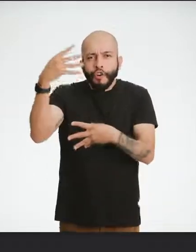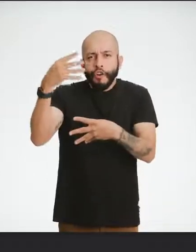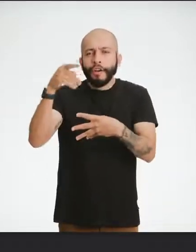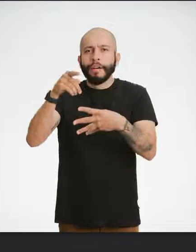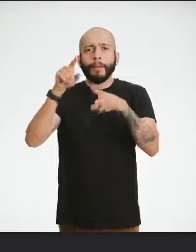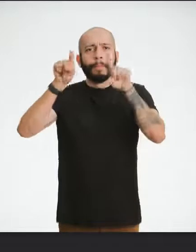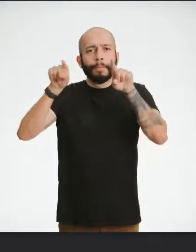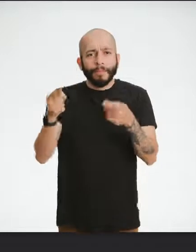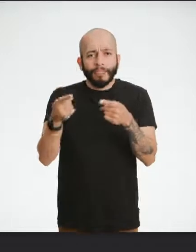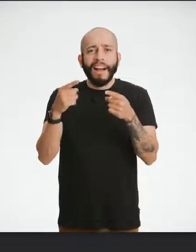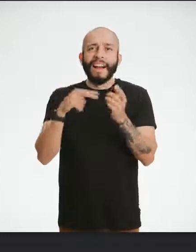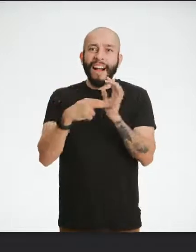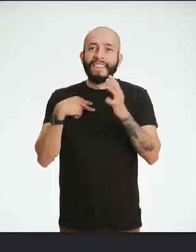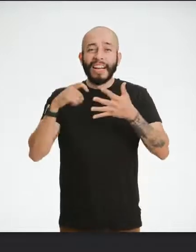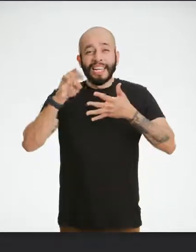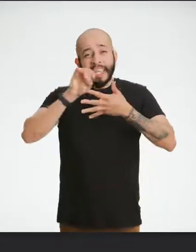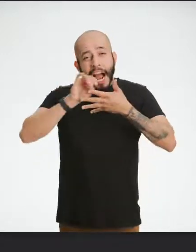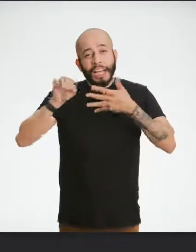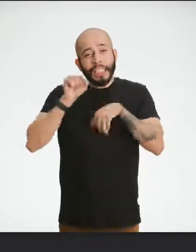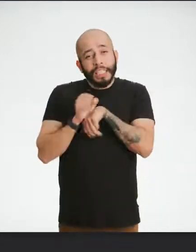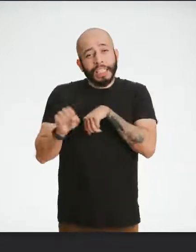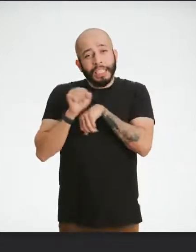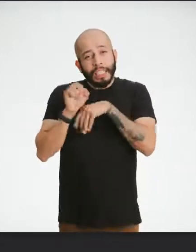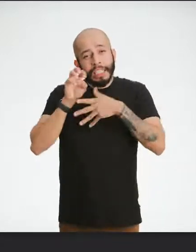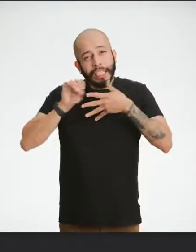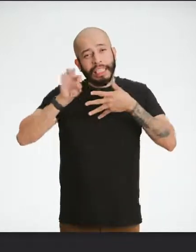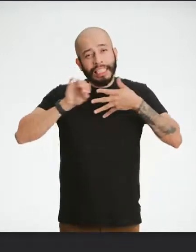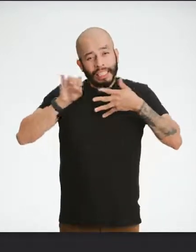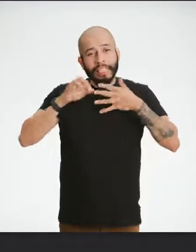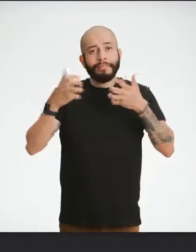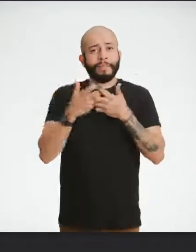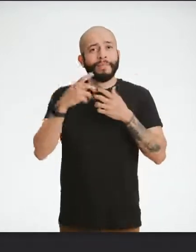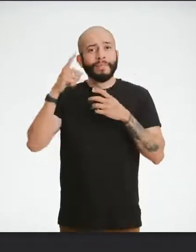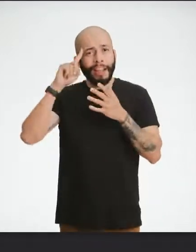you'd have to write quite a bit of code to express your intent.